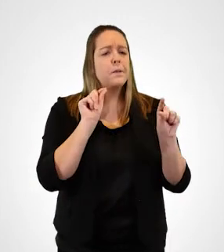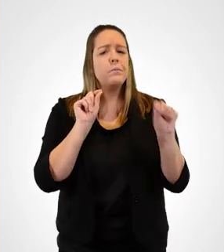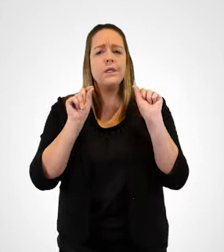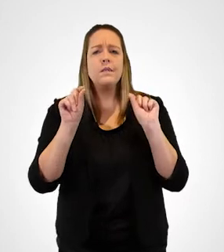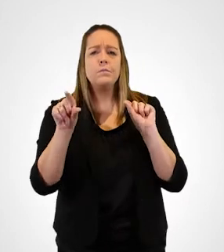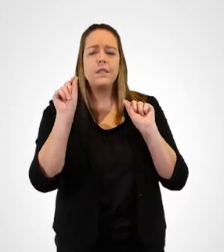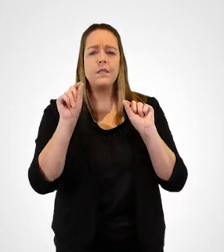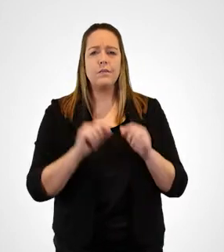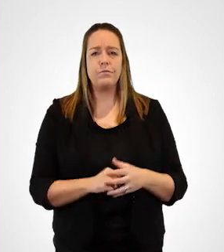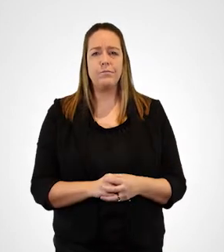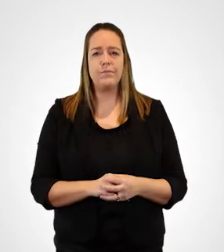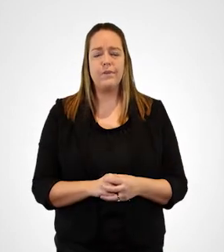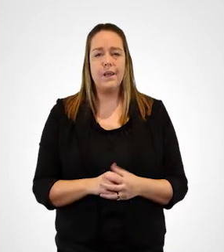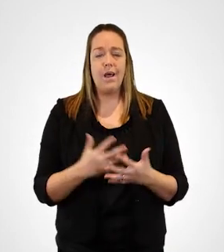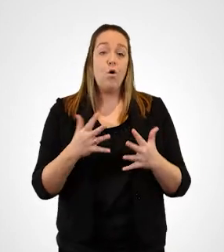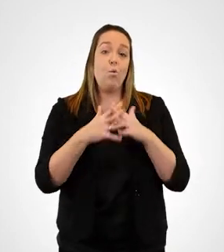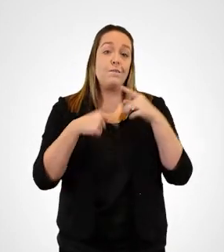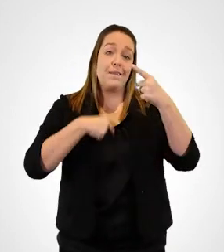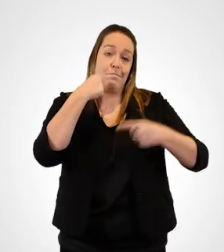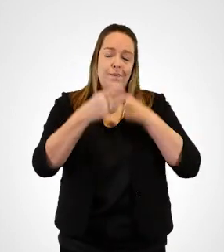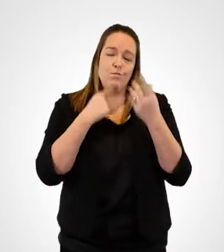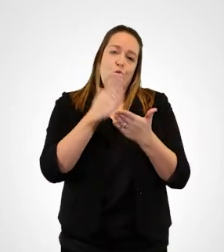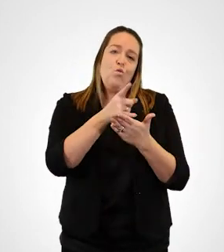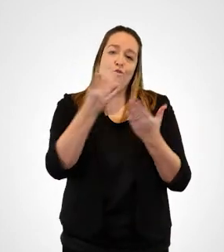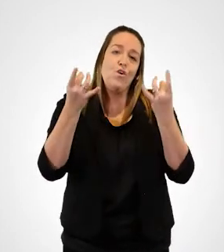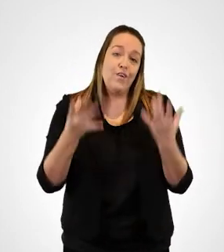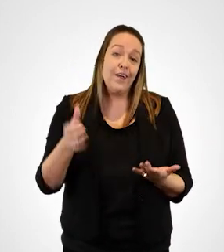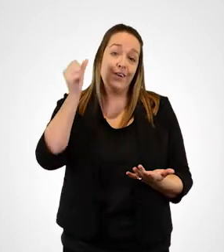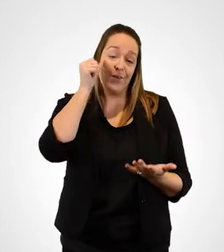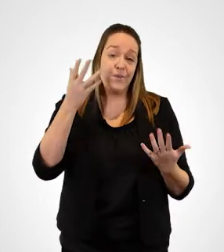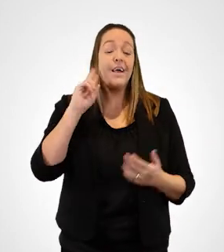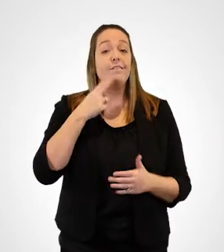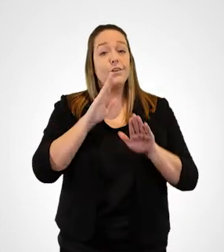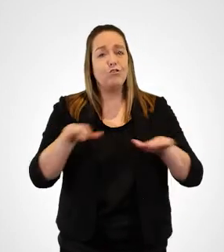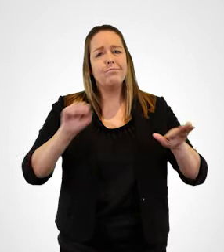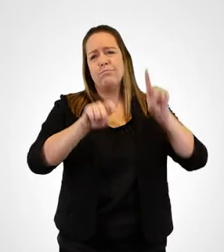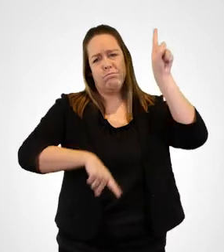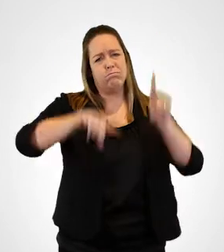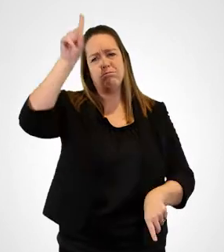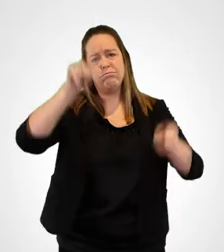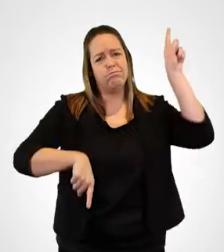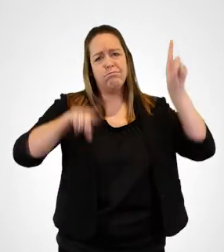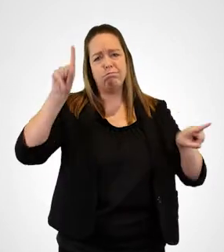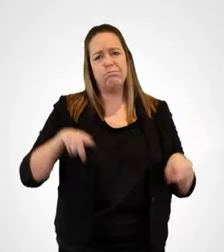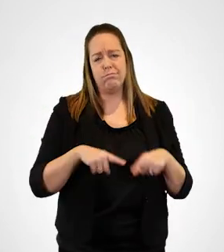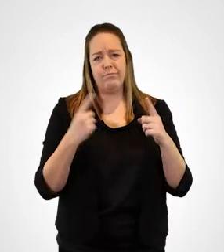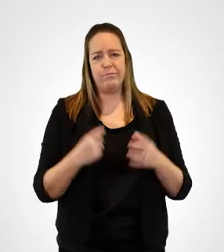Now, I think it's worth pointing out, but I'm sure I don't need to say this really, deaf children vary enormously